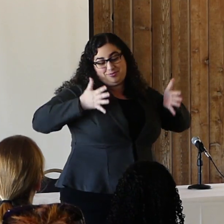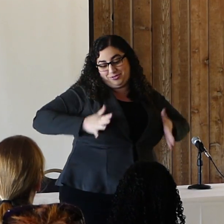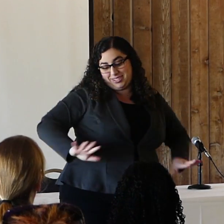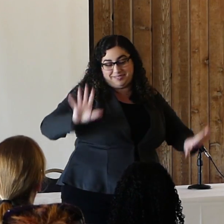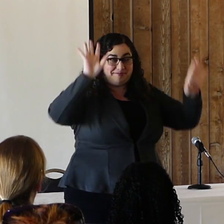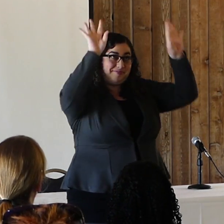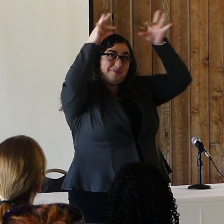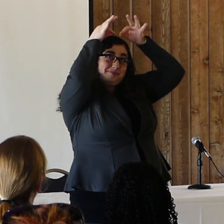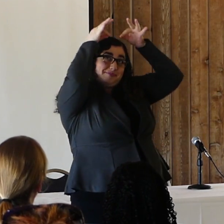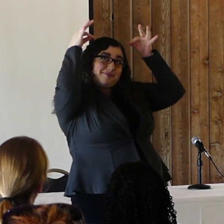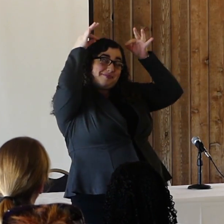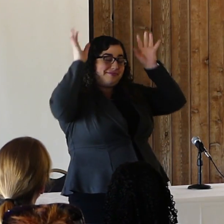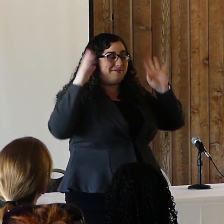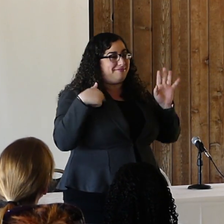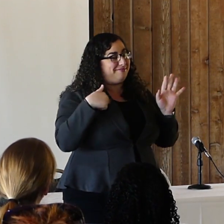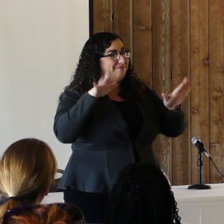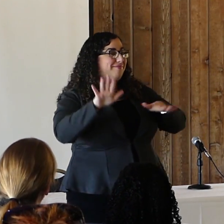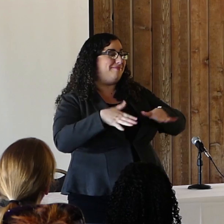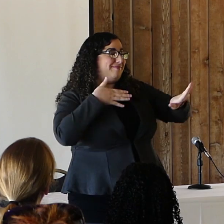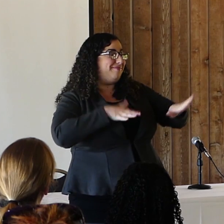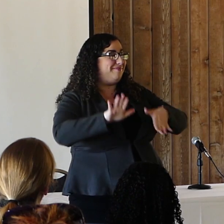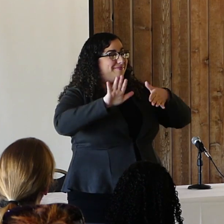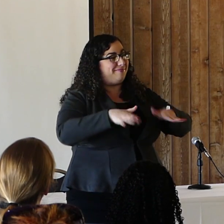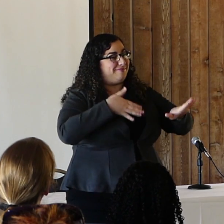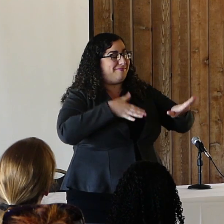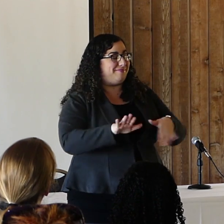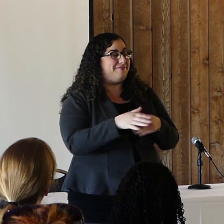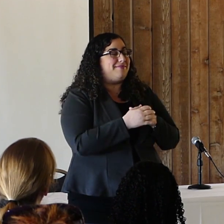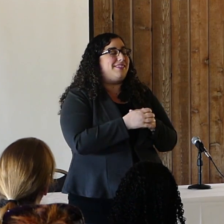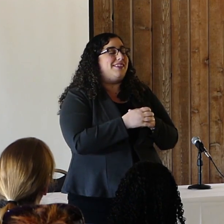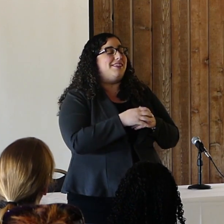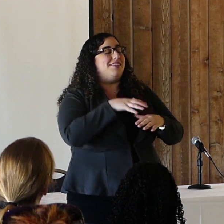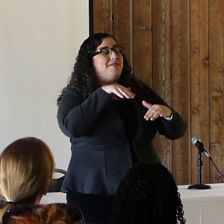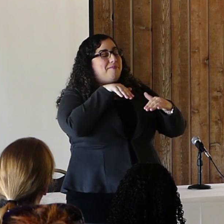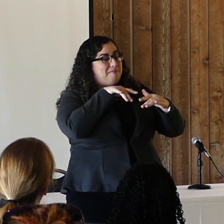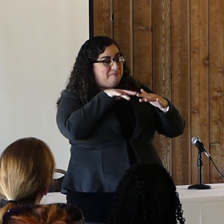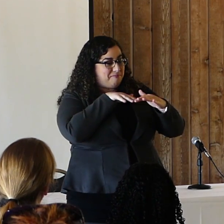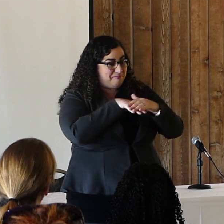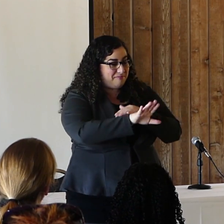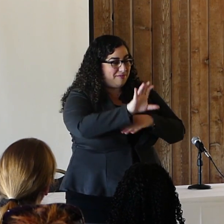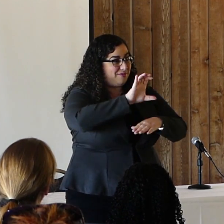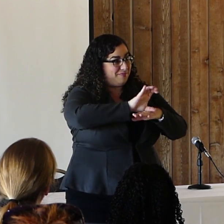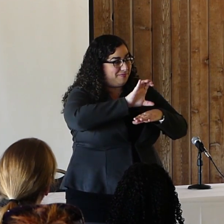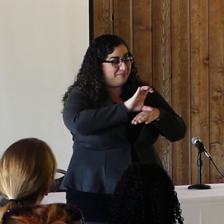And possessed by a demon. And so my dad would take me when I was a little girl